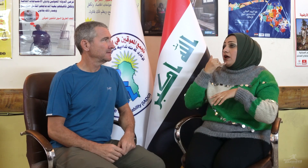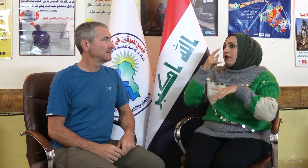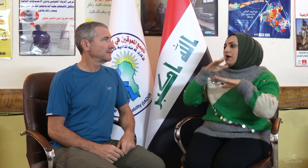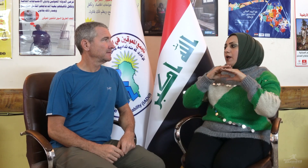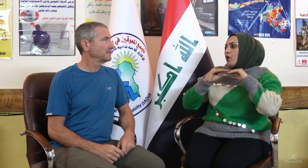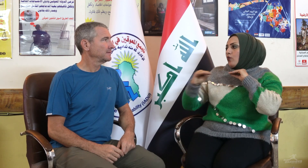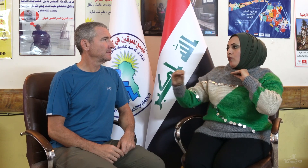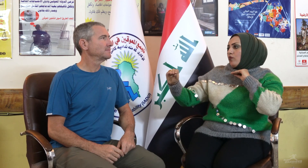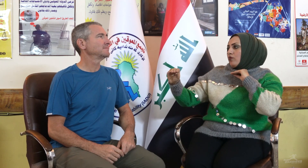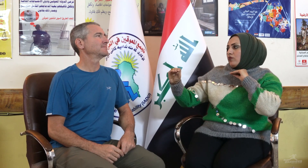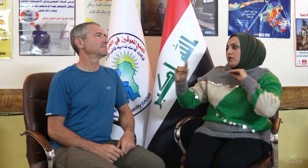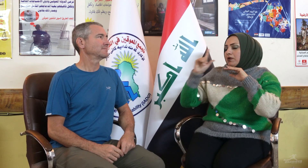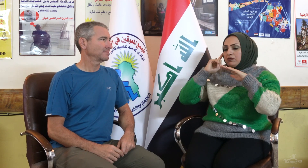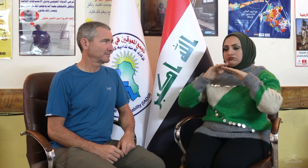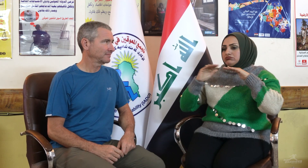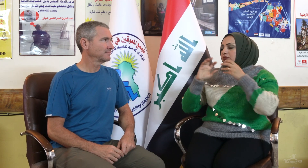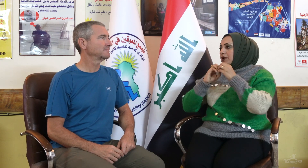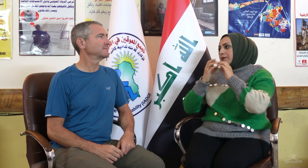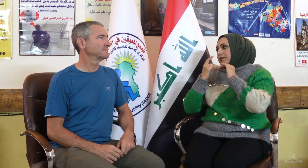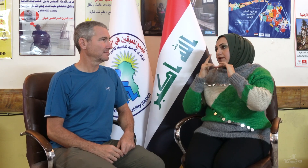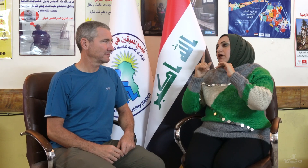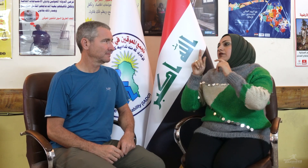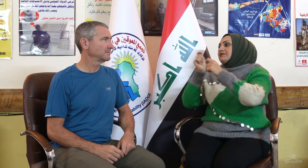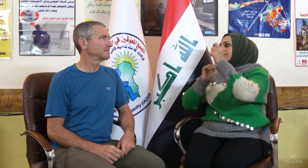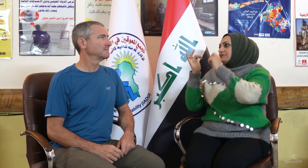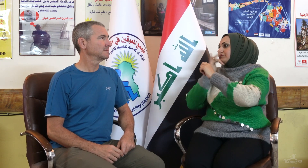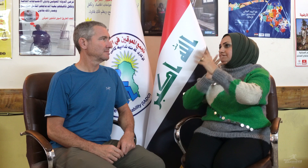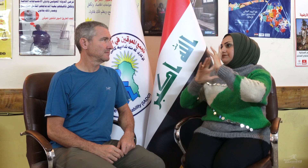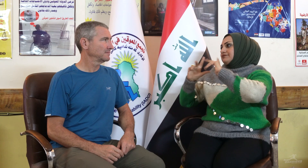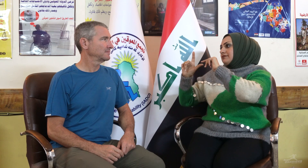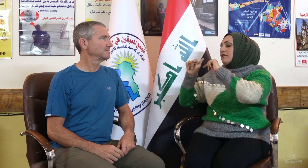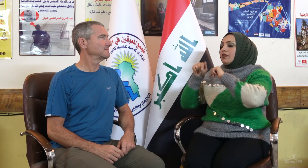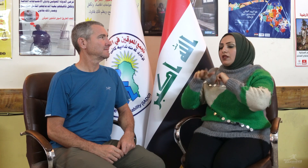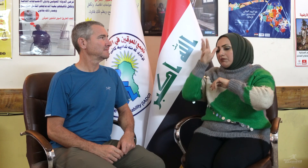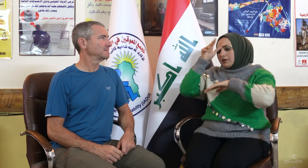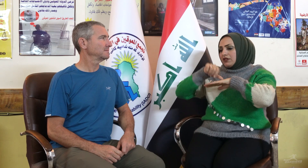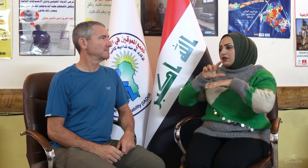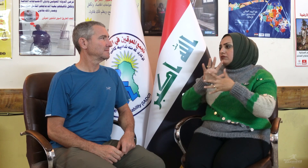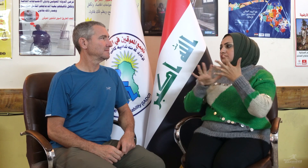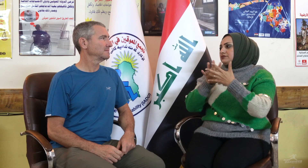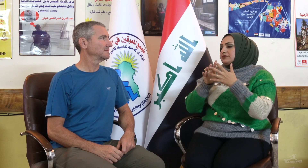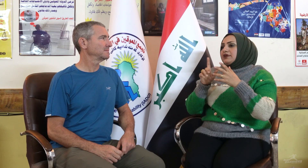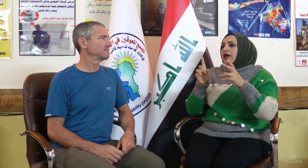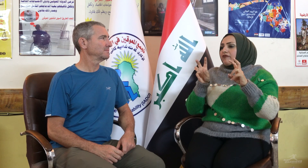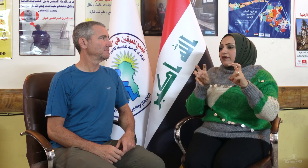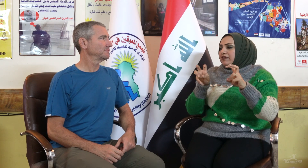but the response in Erbil has been good. We haven’t had any issues.